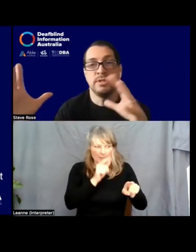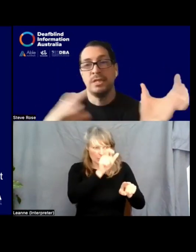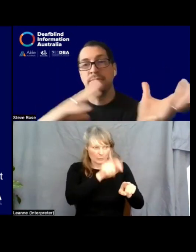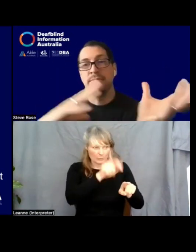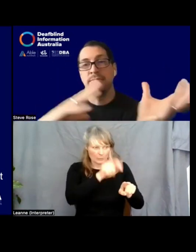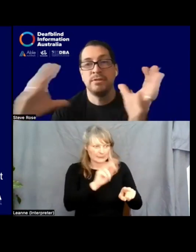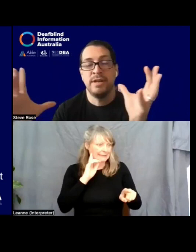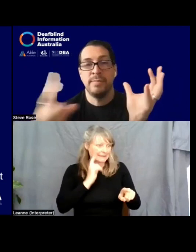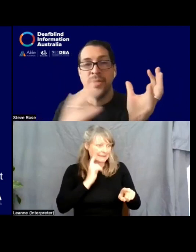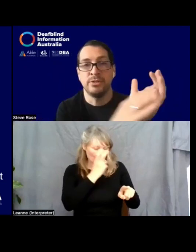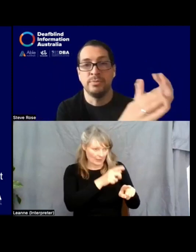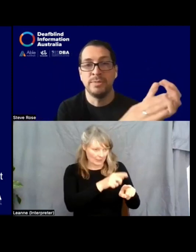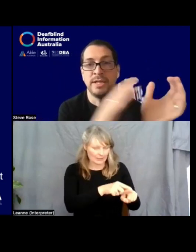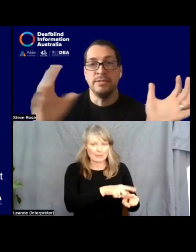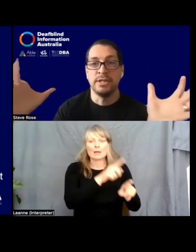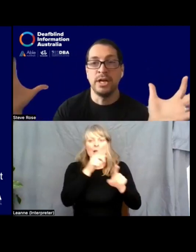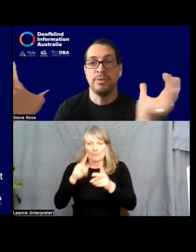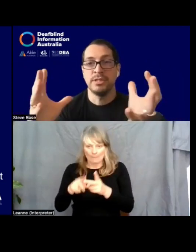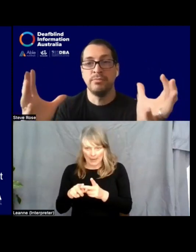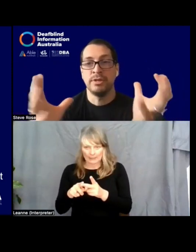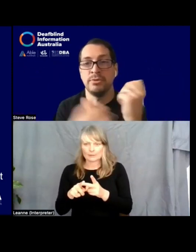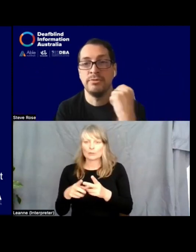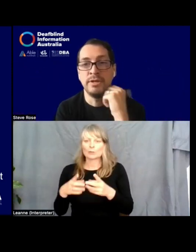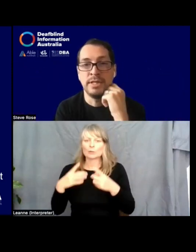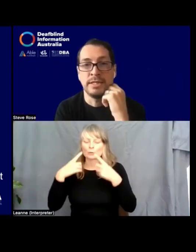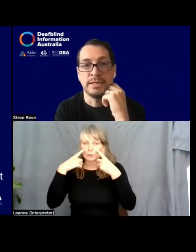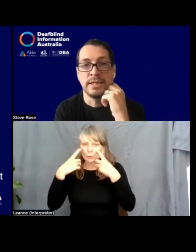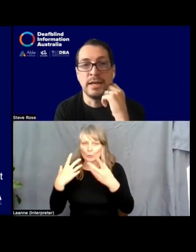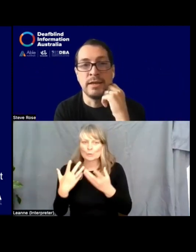puts it in a developmental perspective so hoping to bring all of those things together.